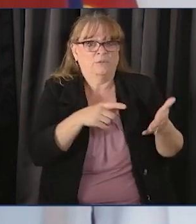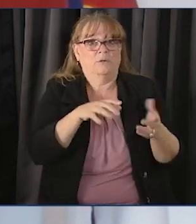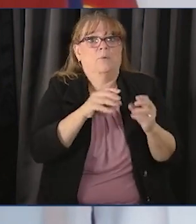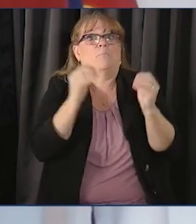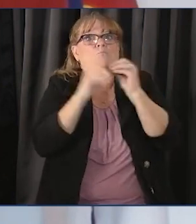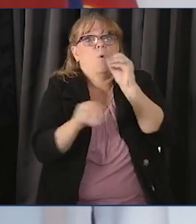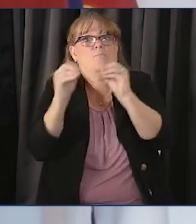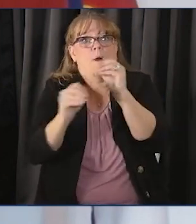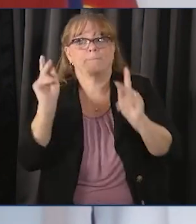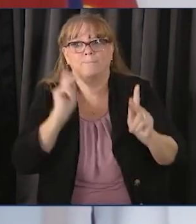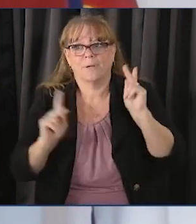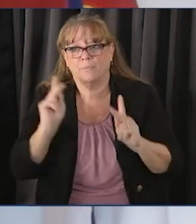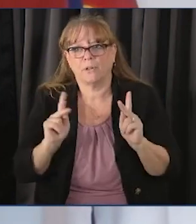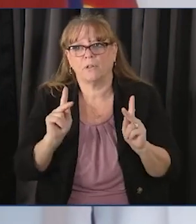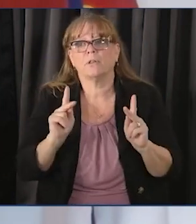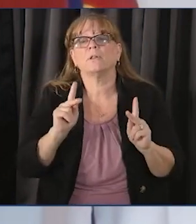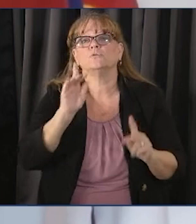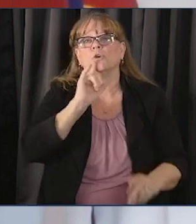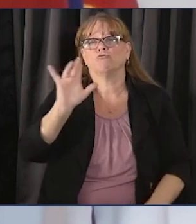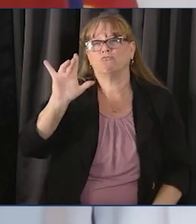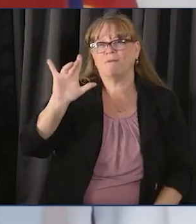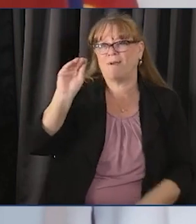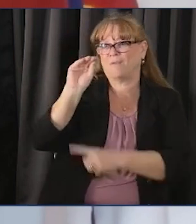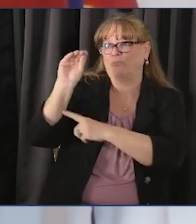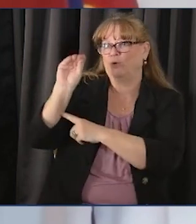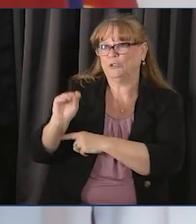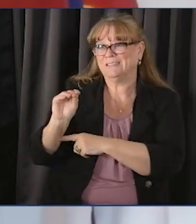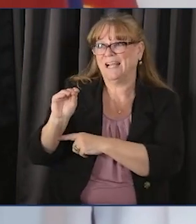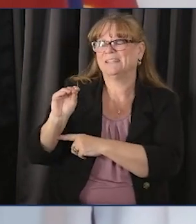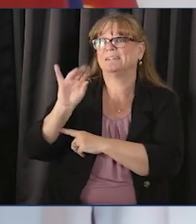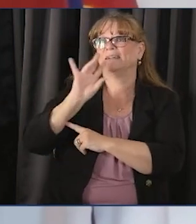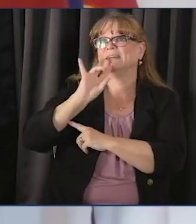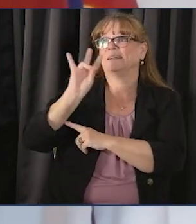And because the extraordinary times call for extraordinary measures, I sent a letter to